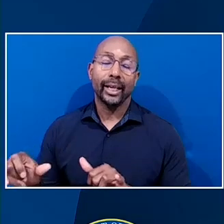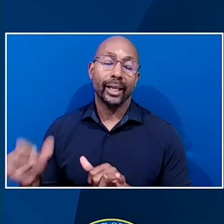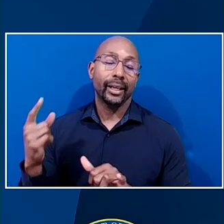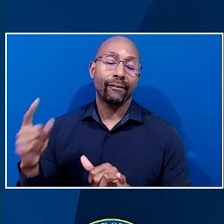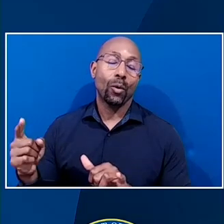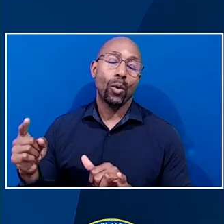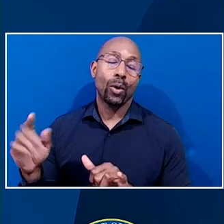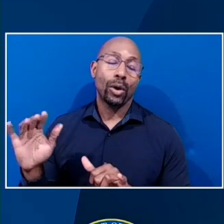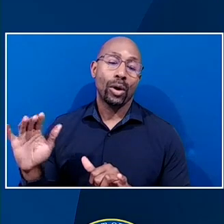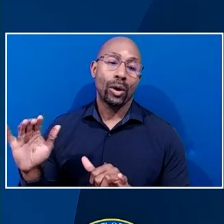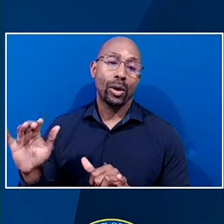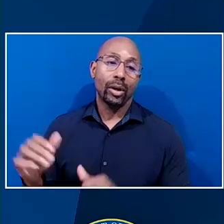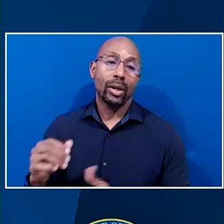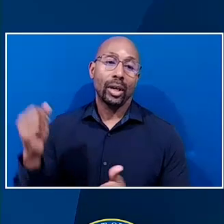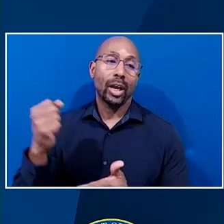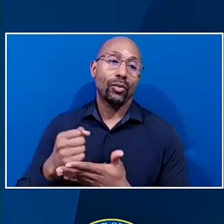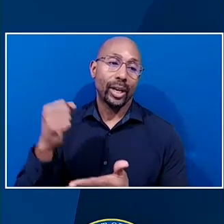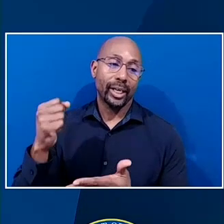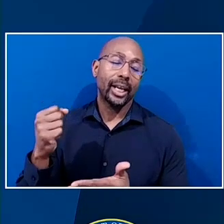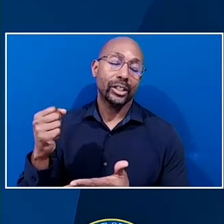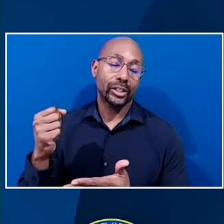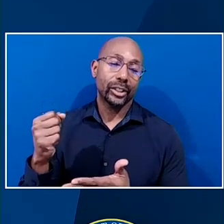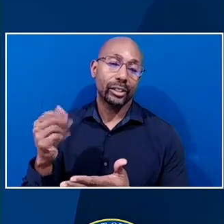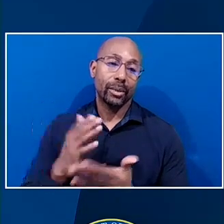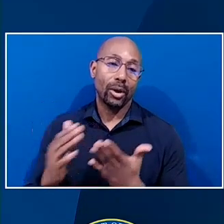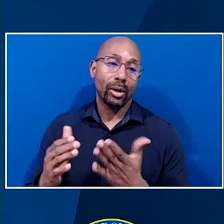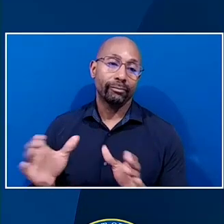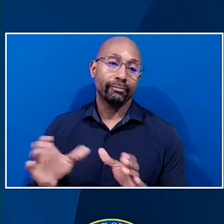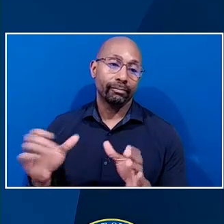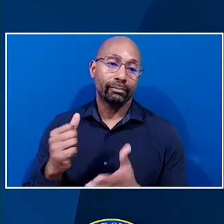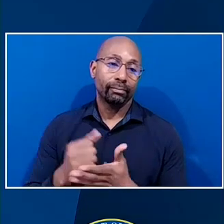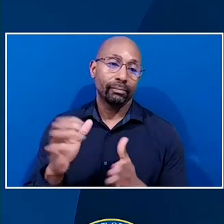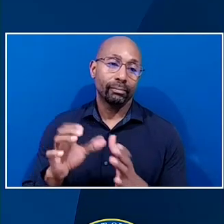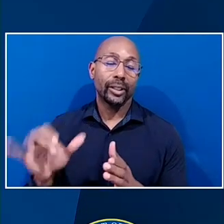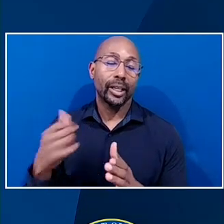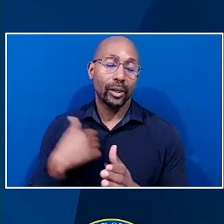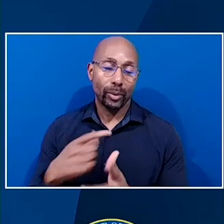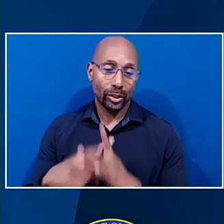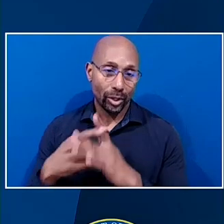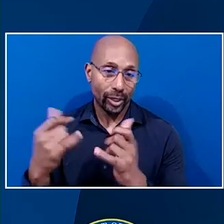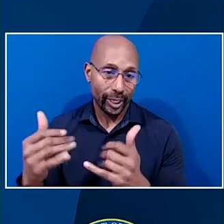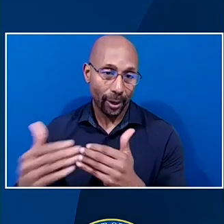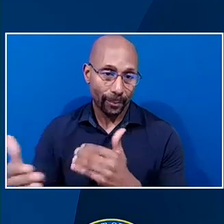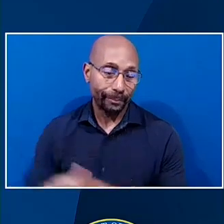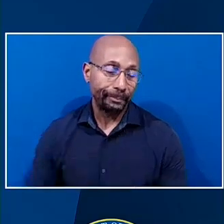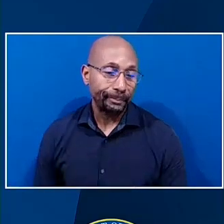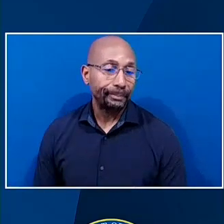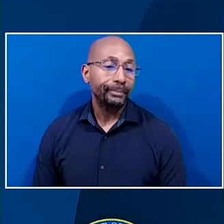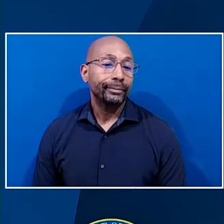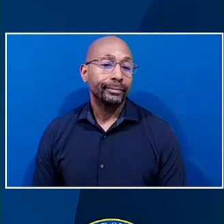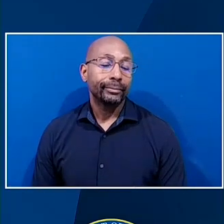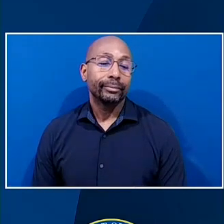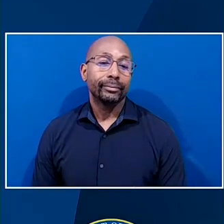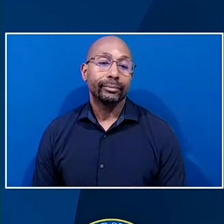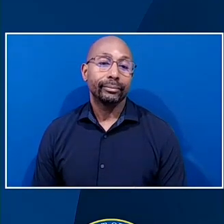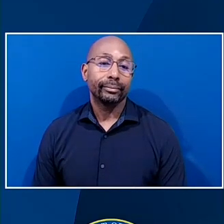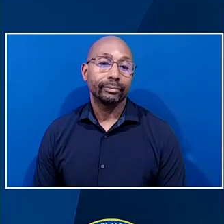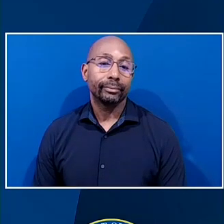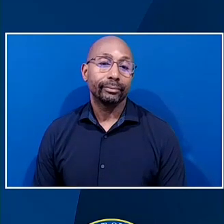accreditation portion that we're about to embark on. Seeing no hands before we get